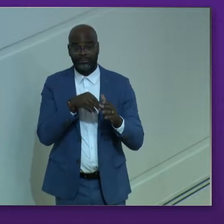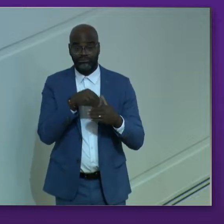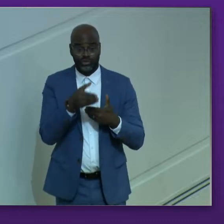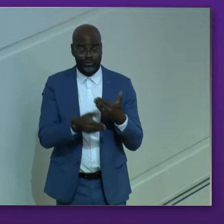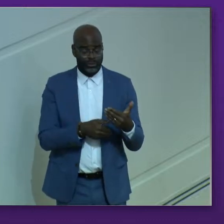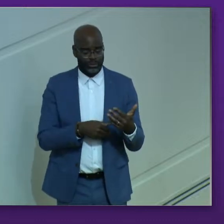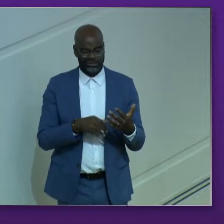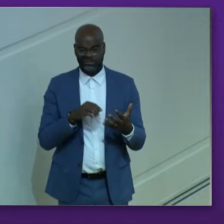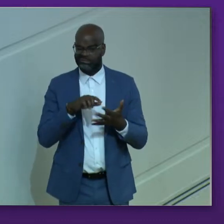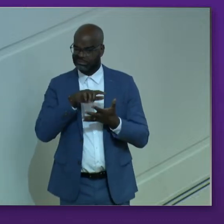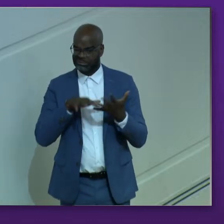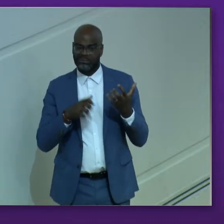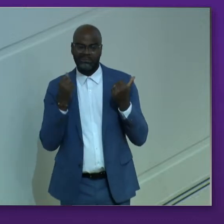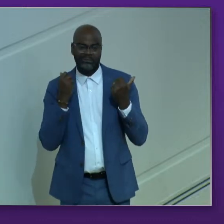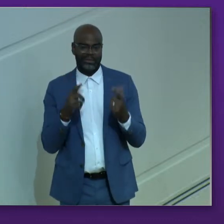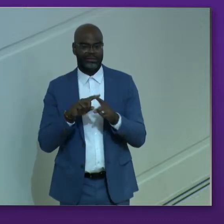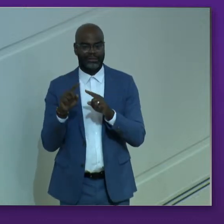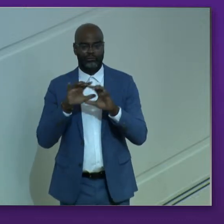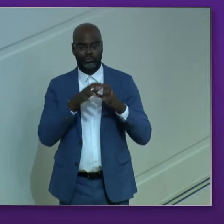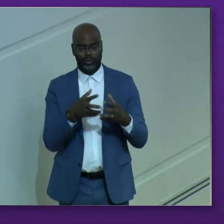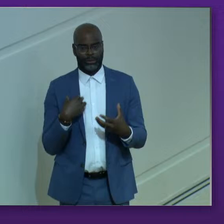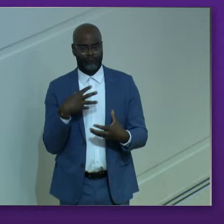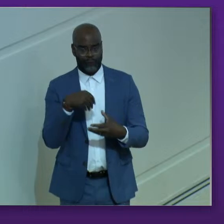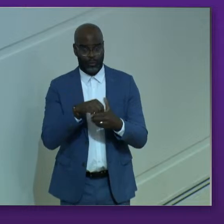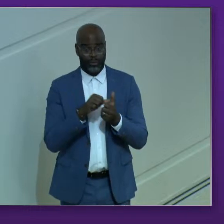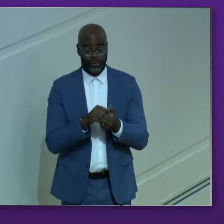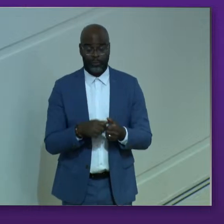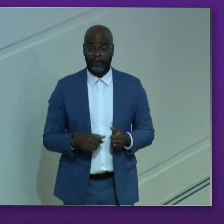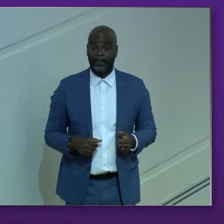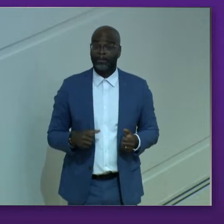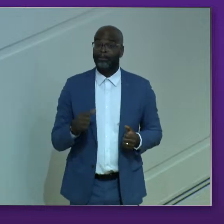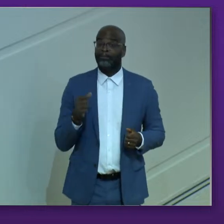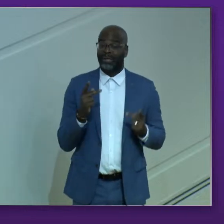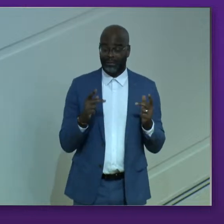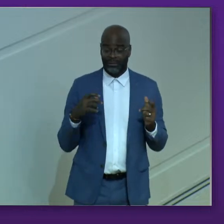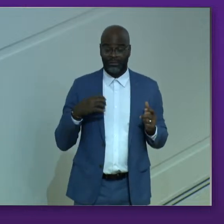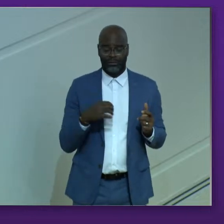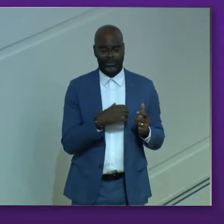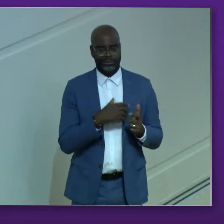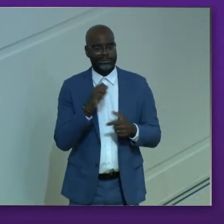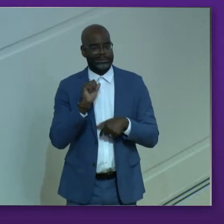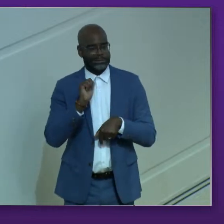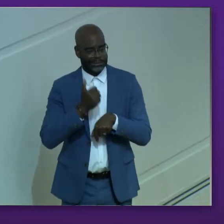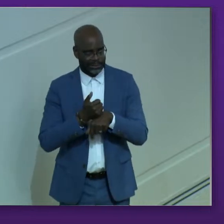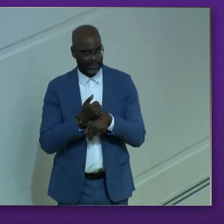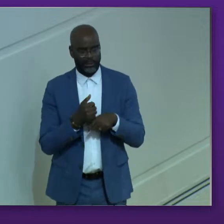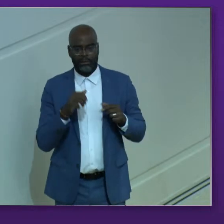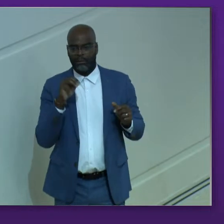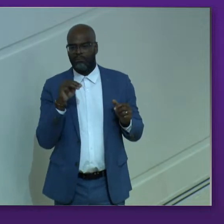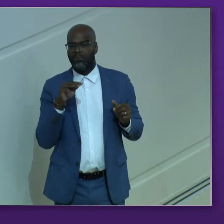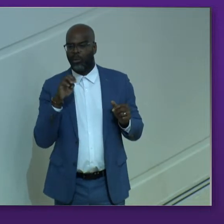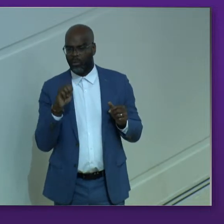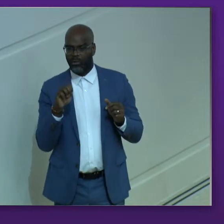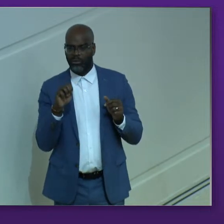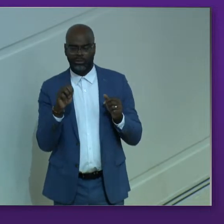AREAS OF THE COLLEGE SUCH AS THE TRUTH AND RACIAL HEALING AND TRANSFORMATIONAL CENTER